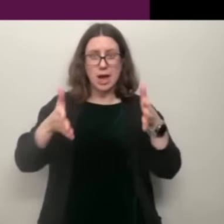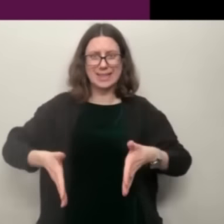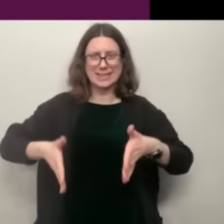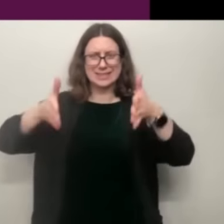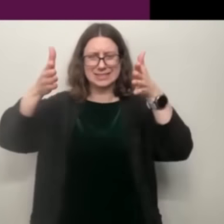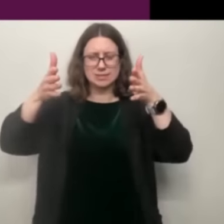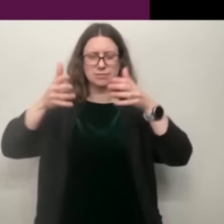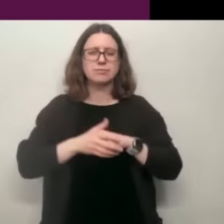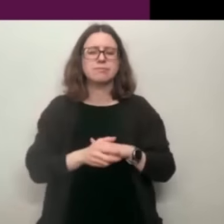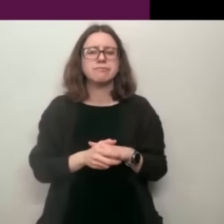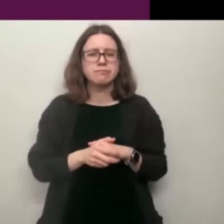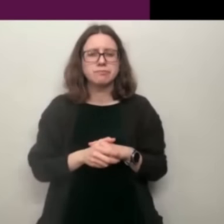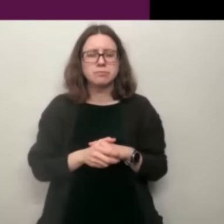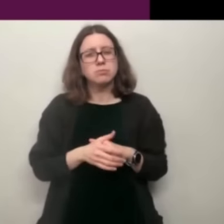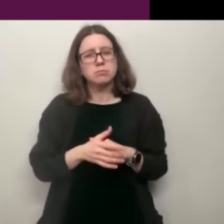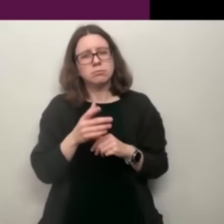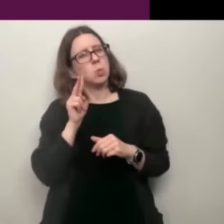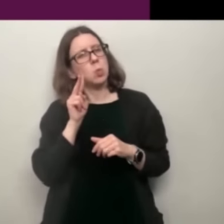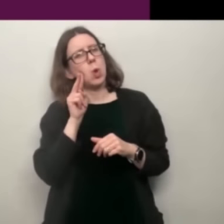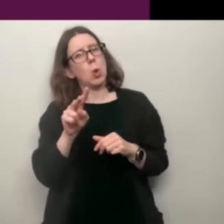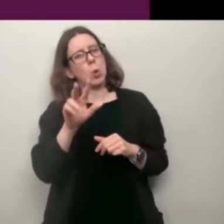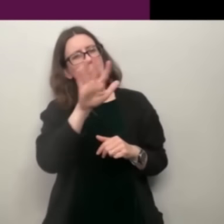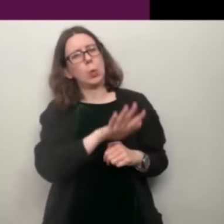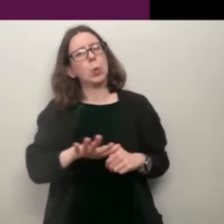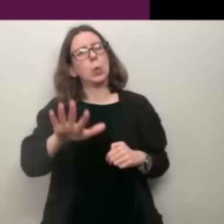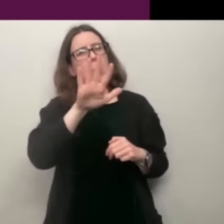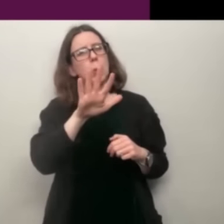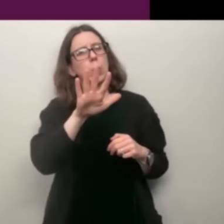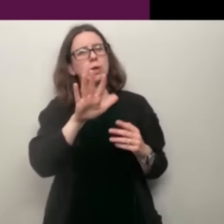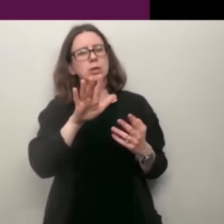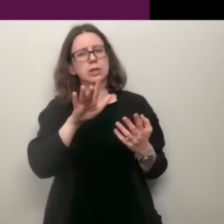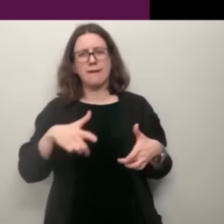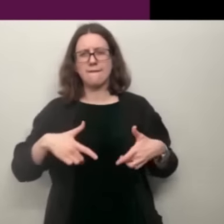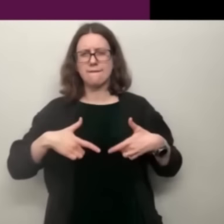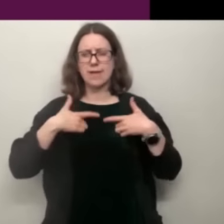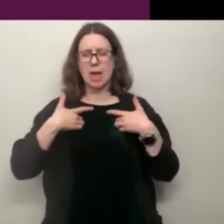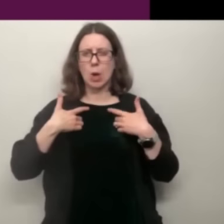But one gets a sense of the fierce nature of this crucible of industry.